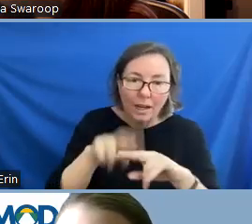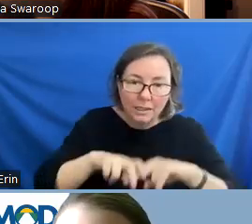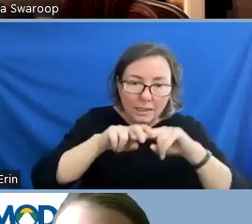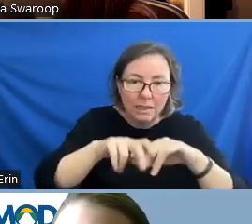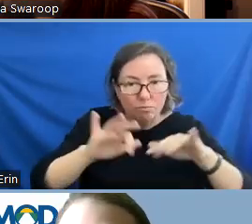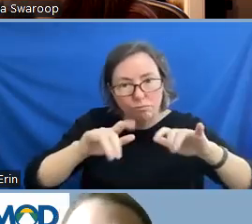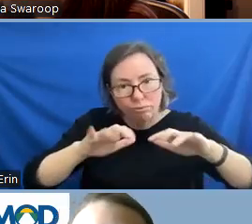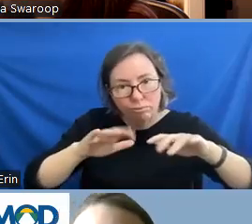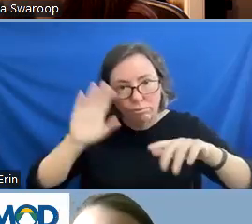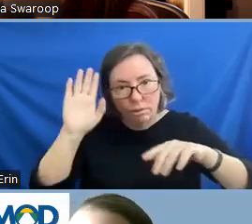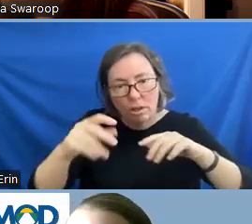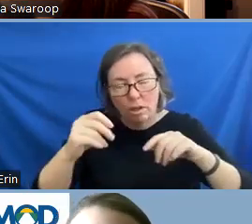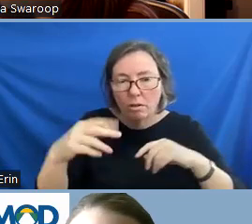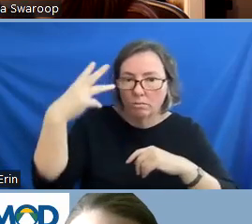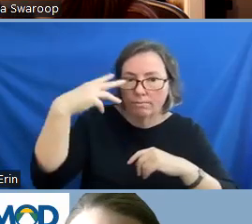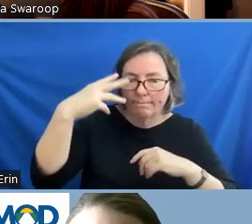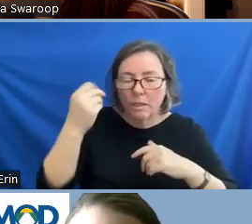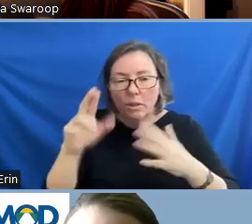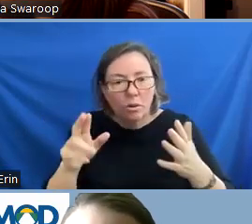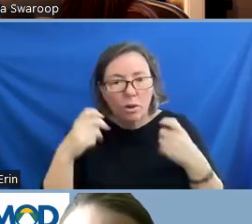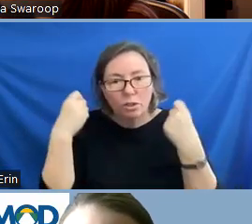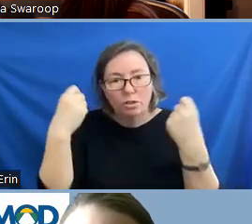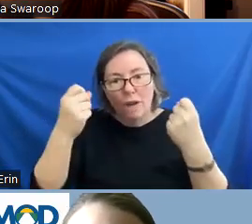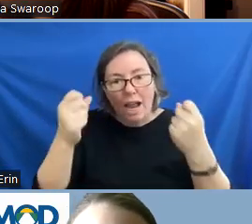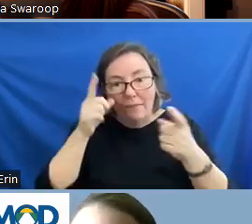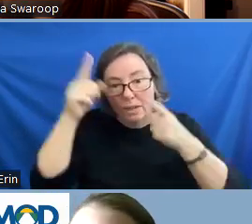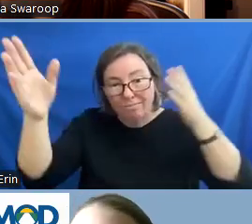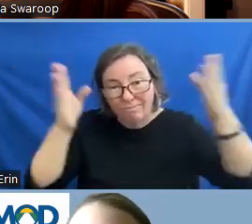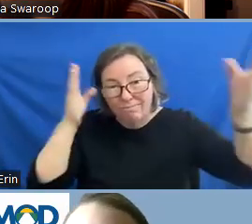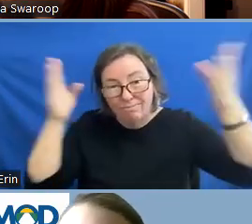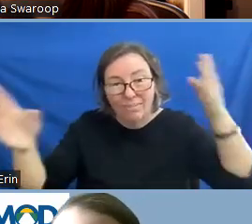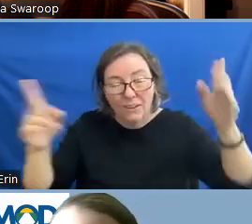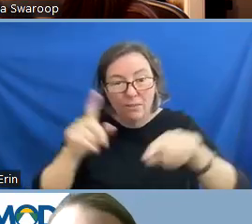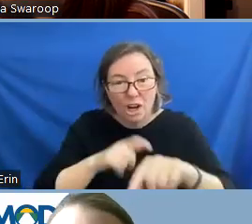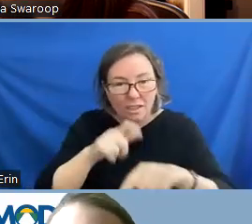periods of time? Are you driving for extended periods of time? What's the setup of your job?